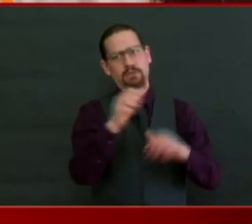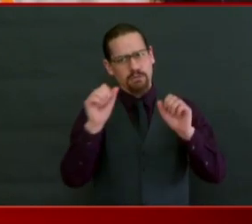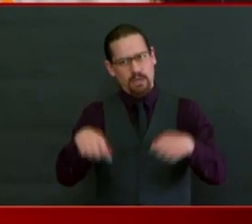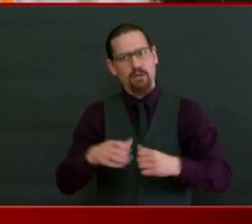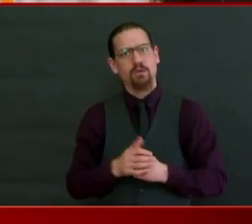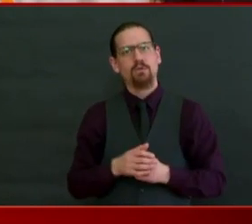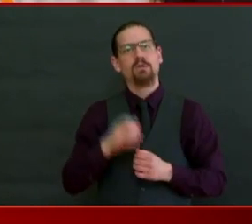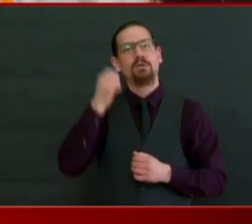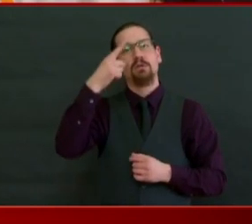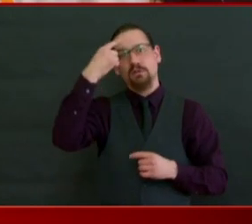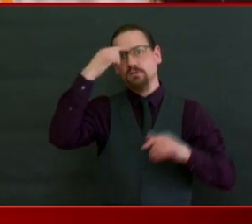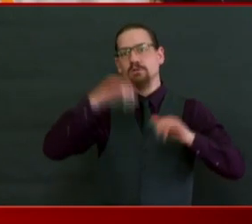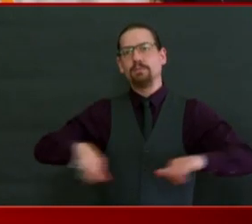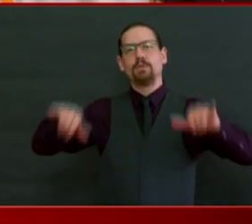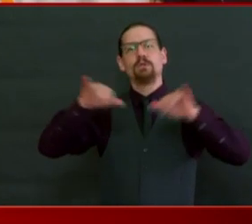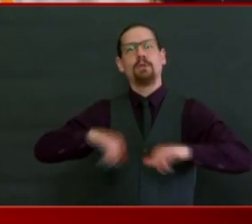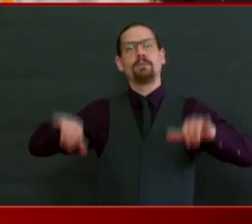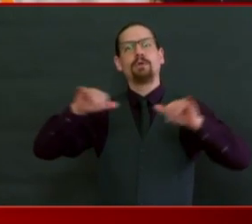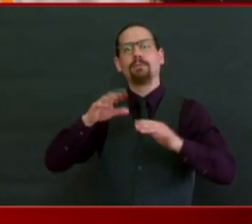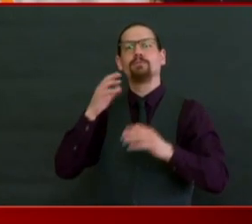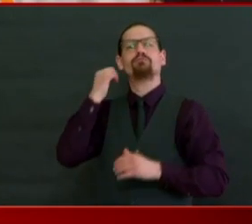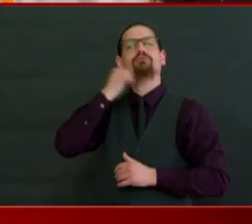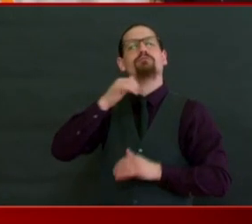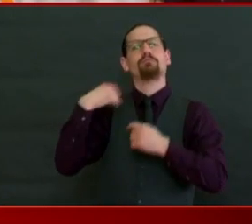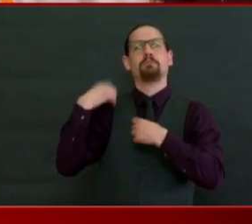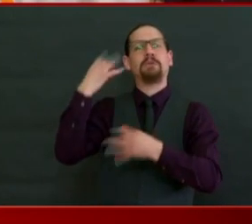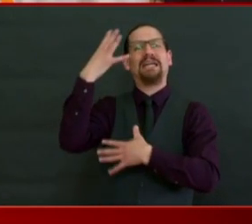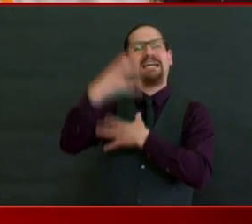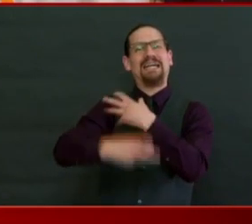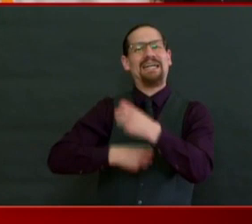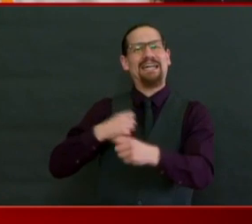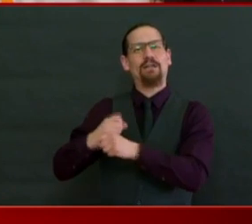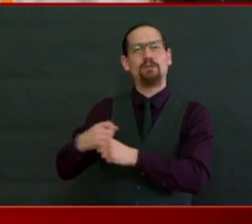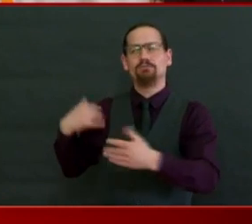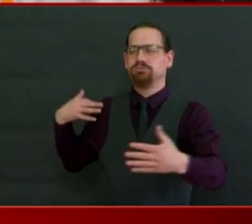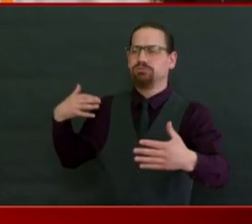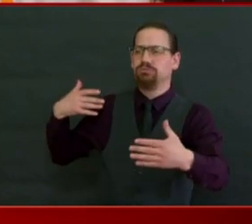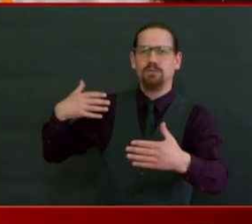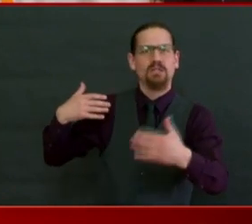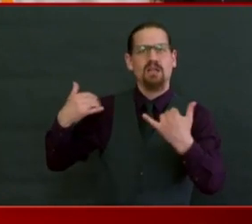ABOUT IF ONLY TO GET YOURSELF IN THE MINDSET OF THE EMPLOYEES AND